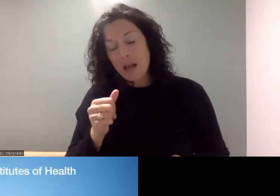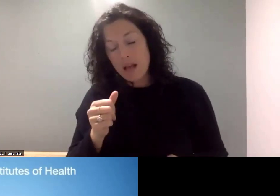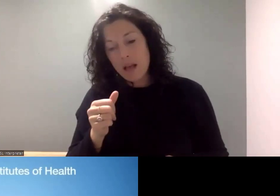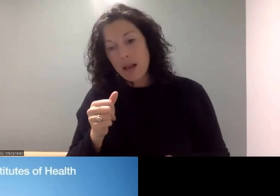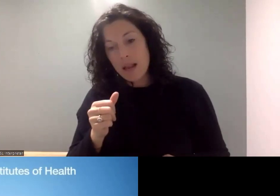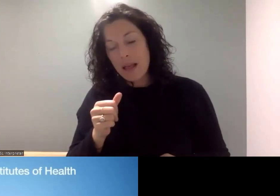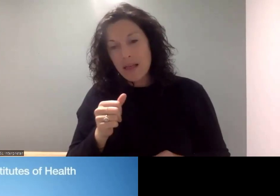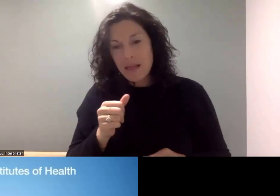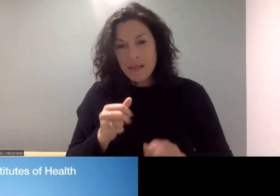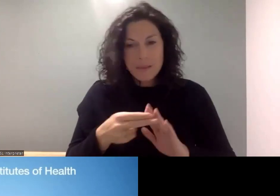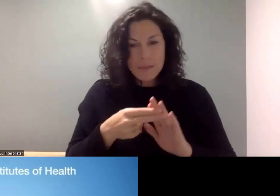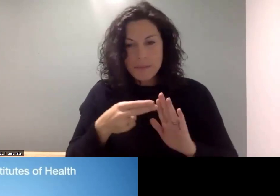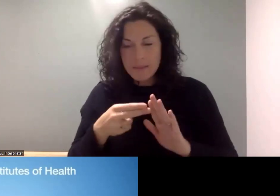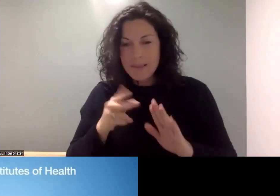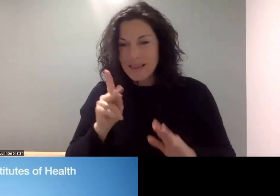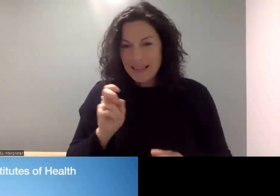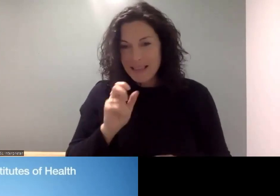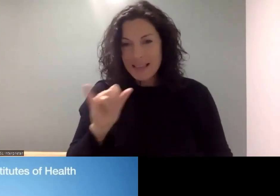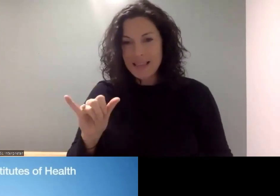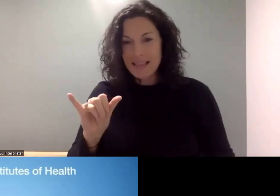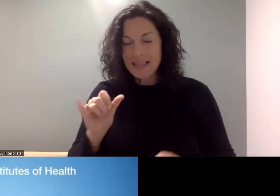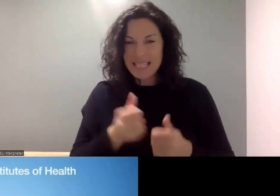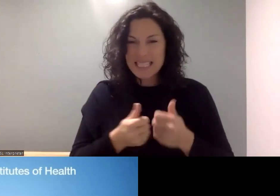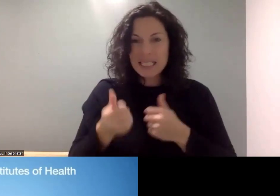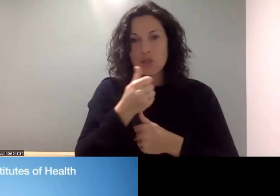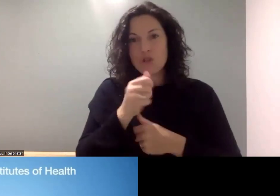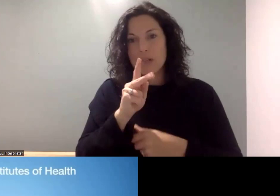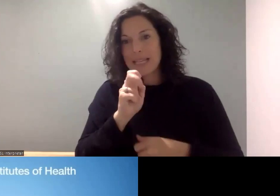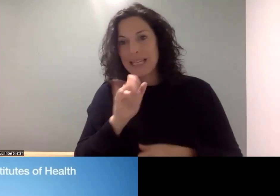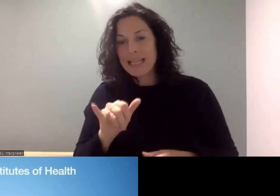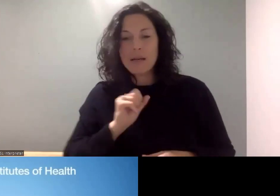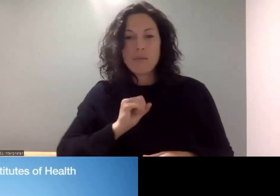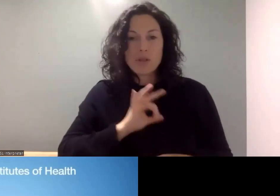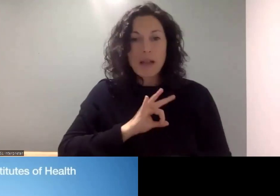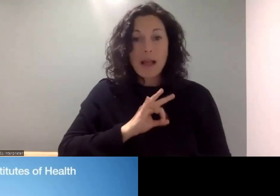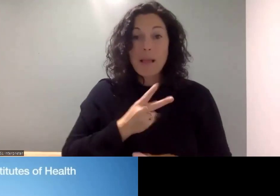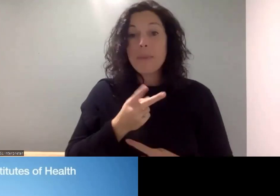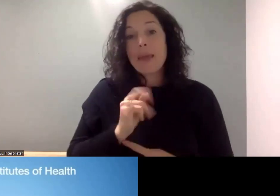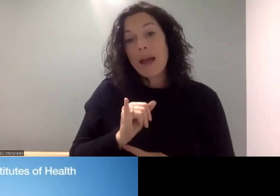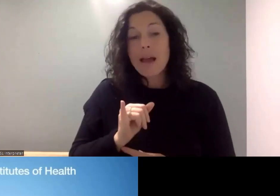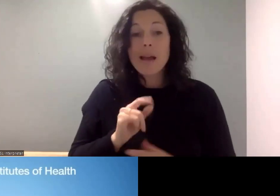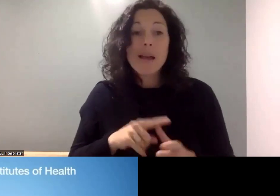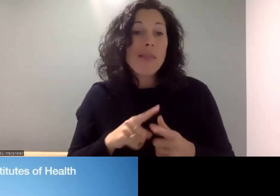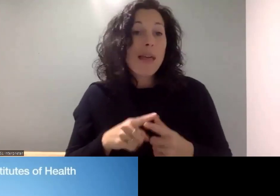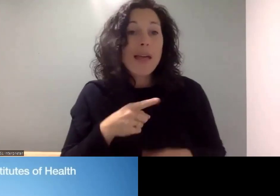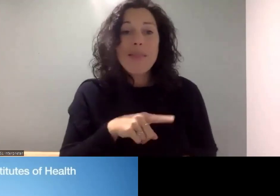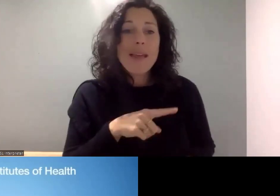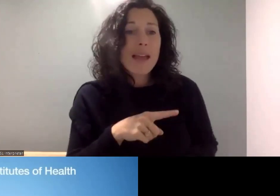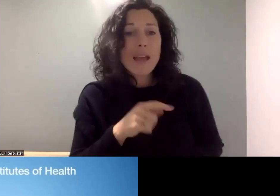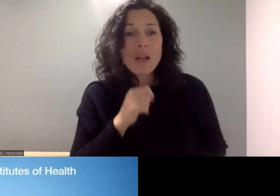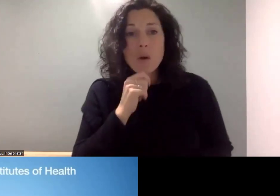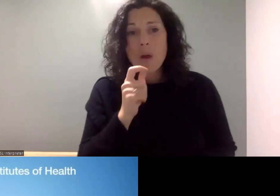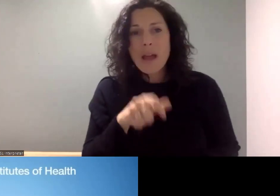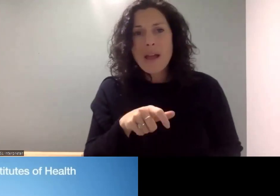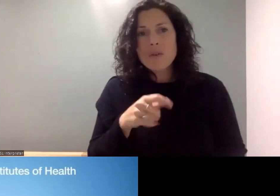as key or Senior/Key Personnel or PI, then they should not have to be concerned with that.